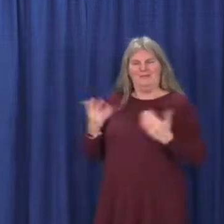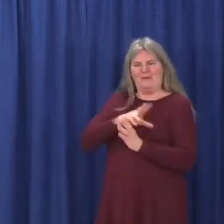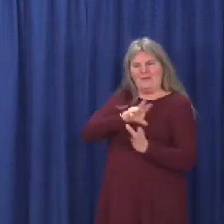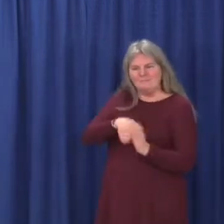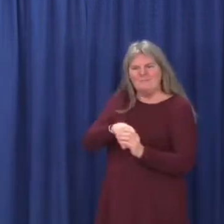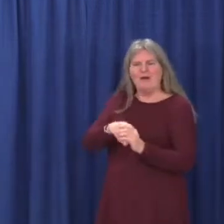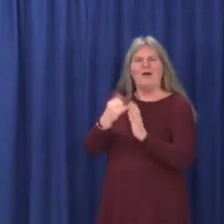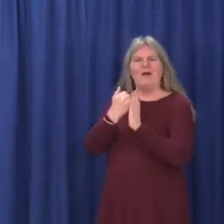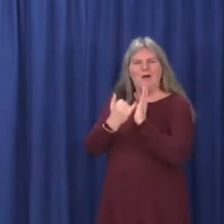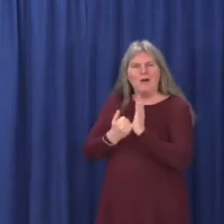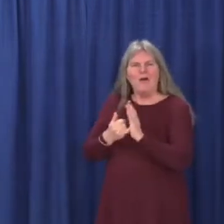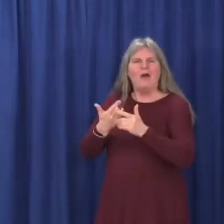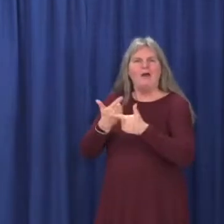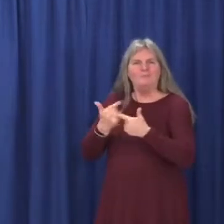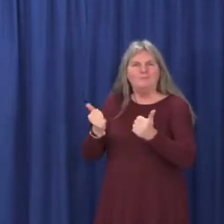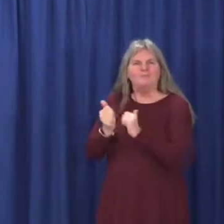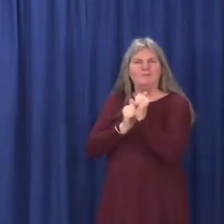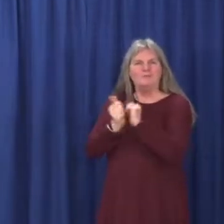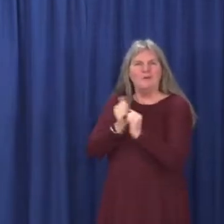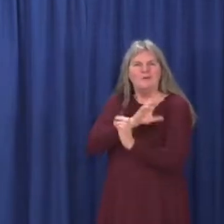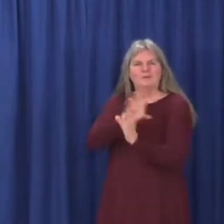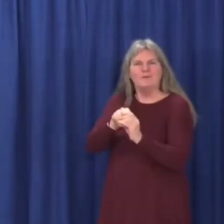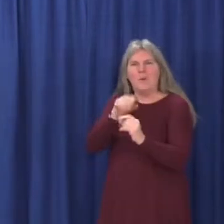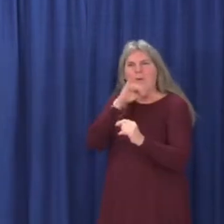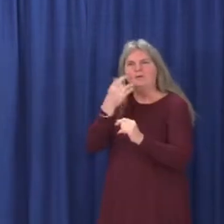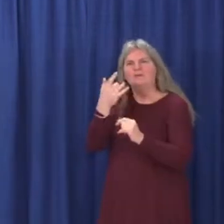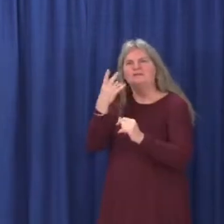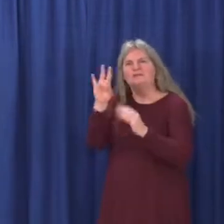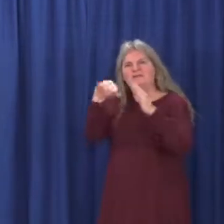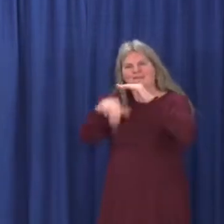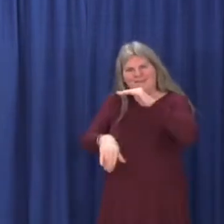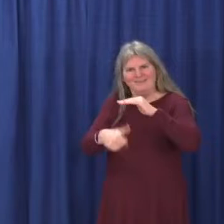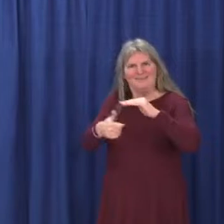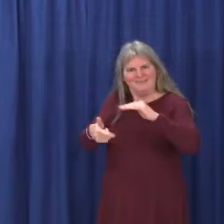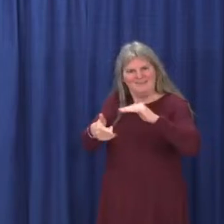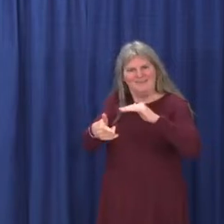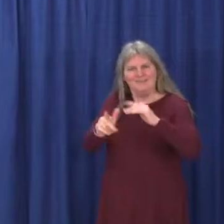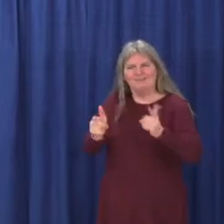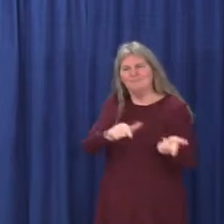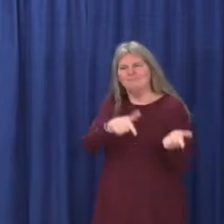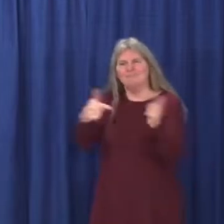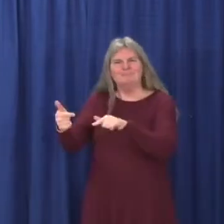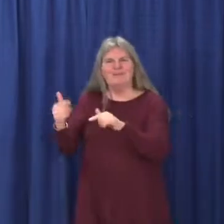activities as well in larger groups. And adults, again are just as excited